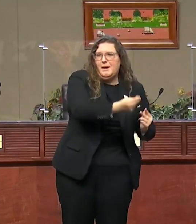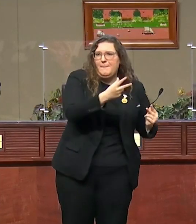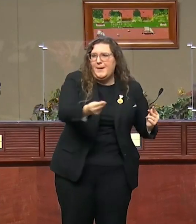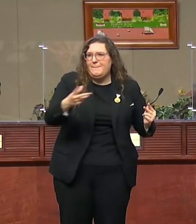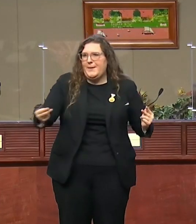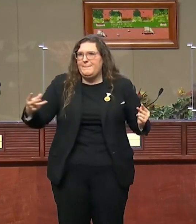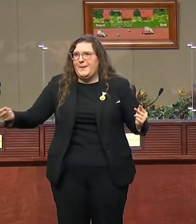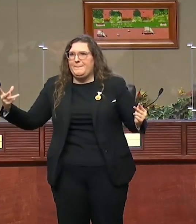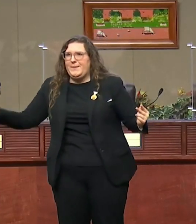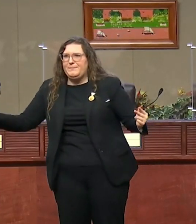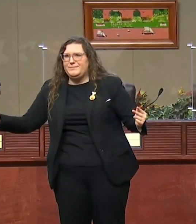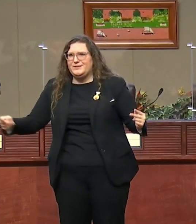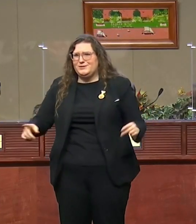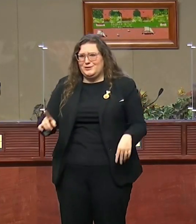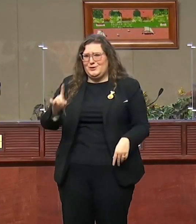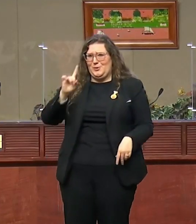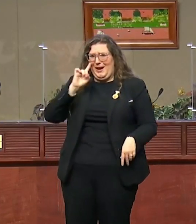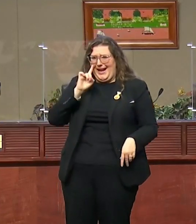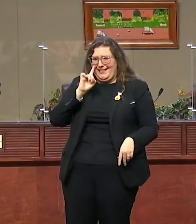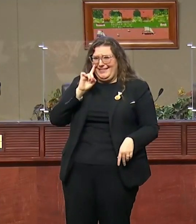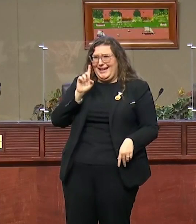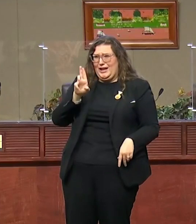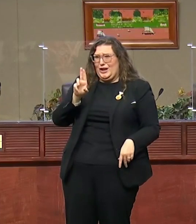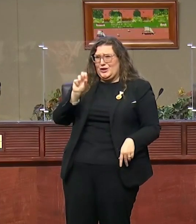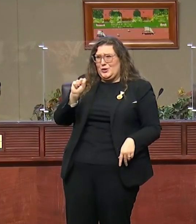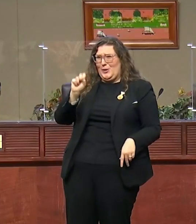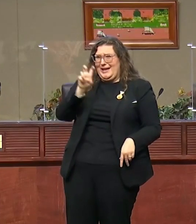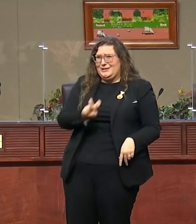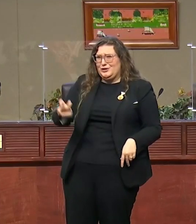TO INCREASE ITS CURRENT TESTING BY 42%. DO YOU’VE GOT VACCINES ROLLING OUT. TESTING BY 42%. DO YOU’VE GOT VACCINES ROLLING OUT. >> AND AT THIS POINT I’M NOT